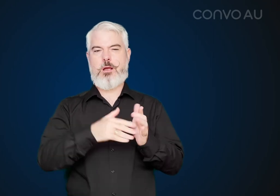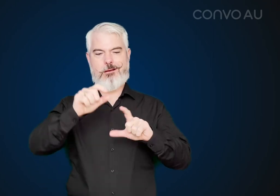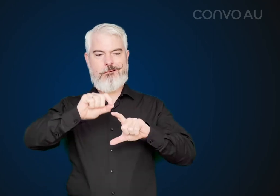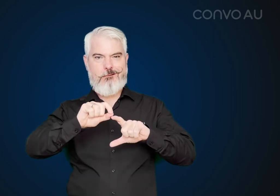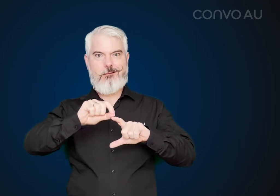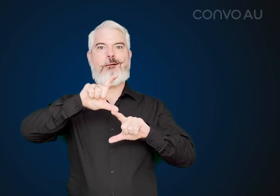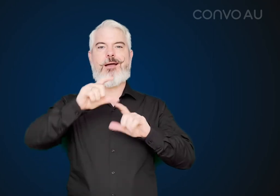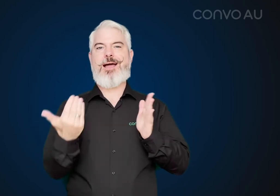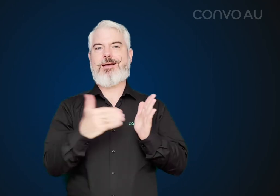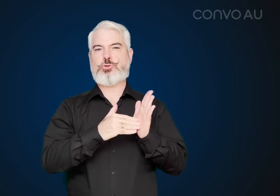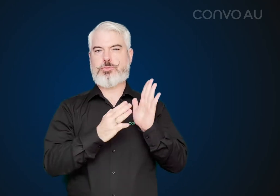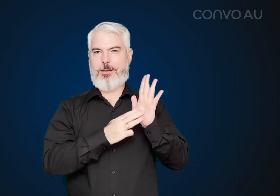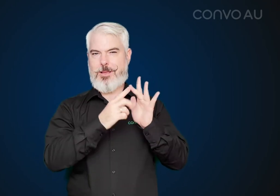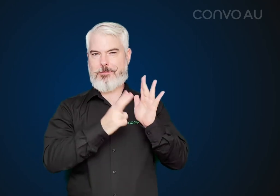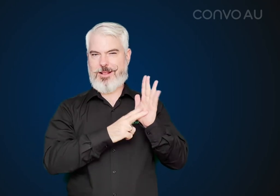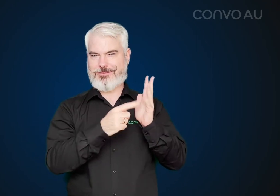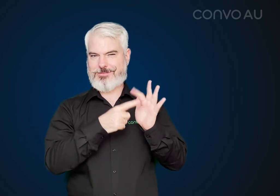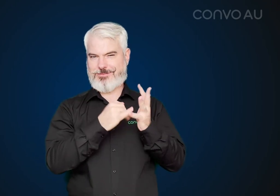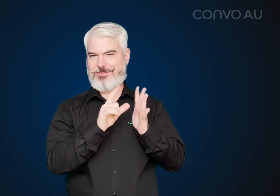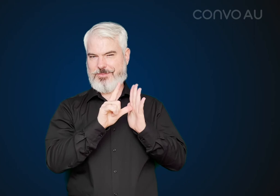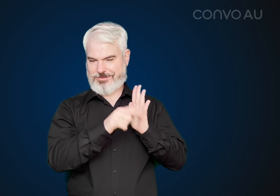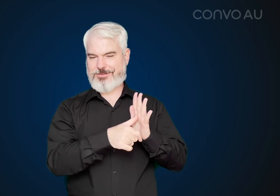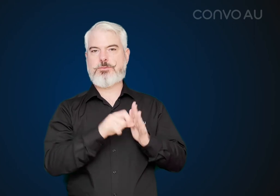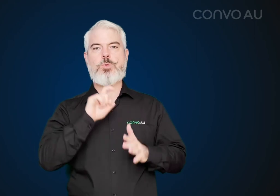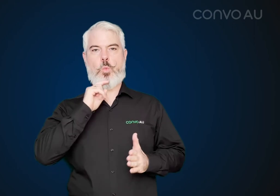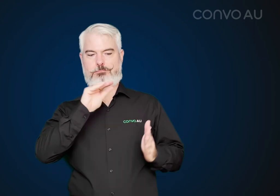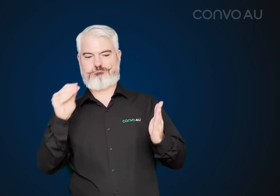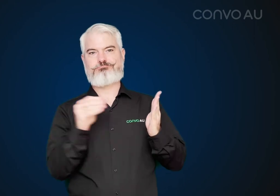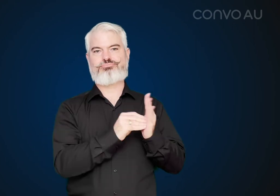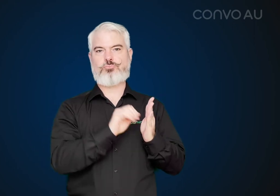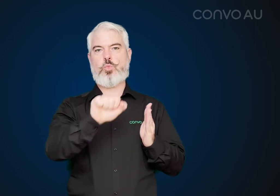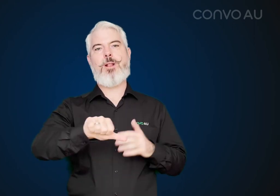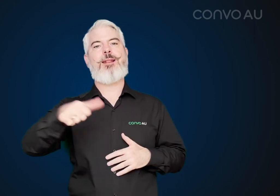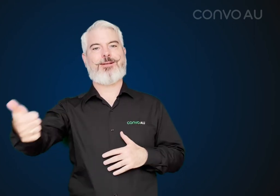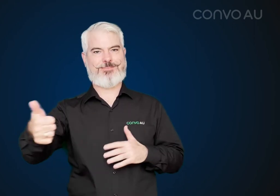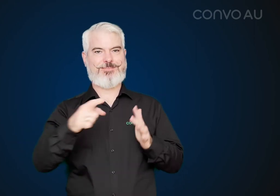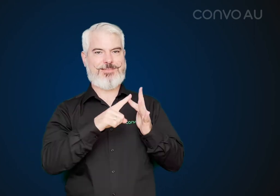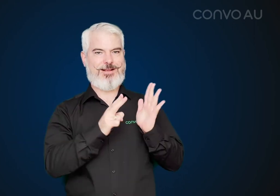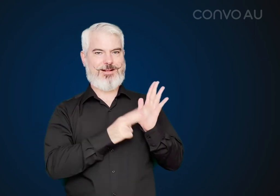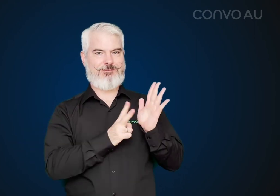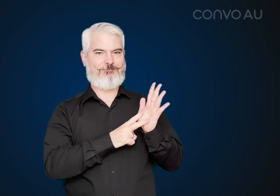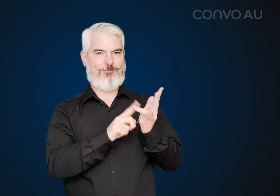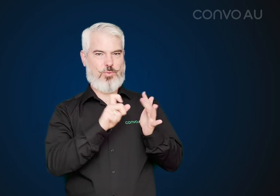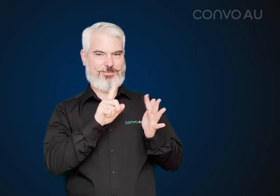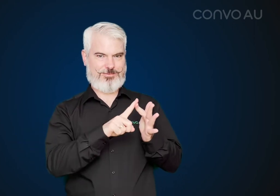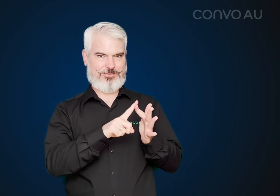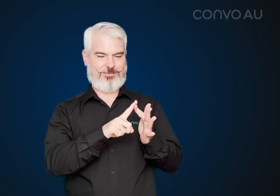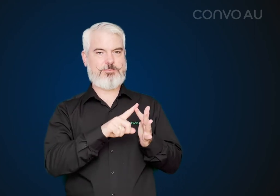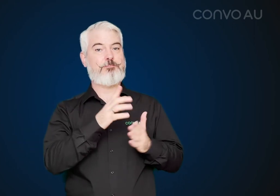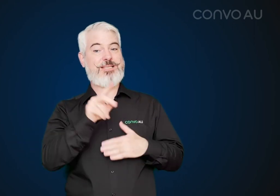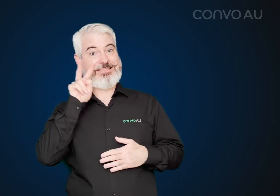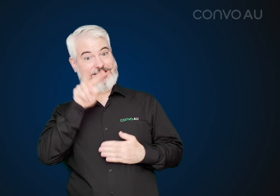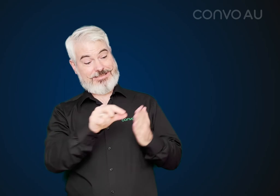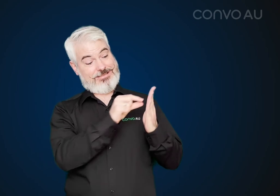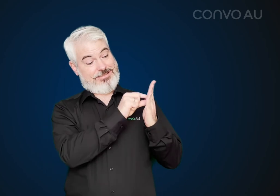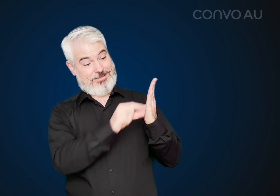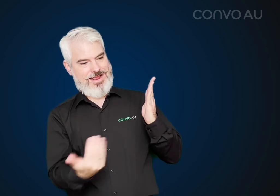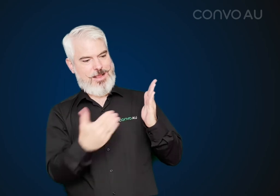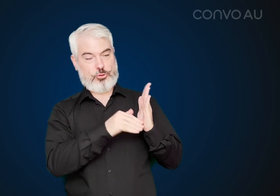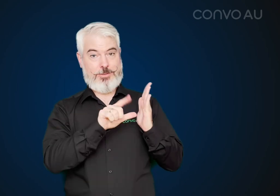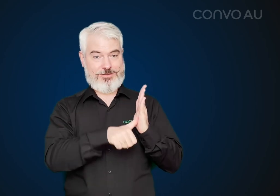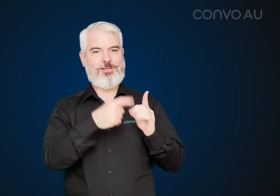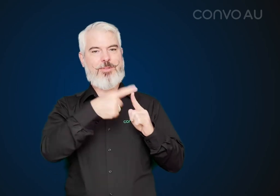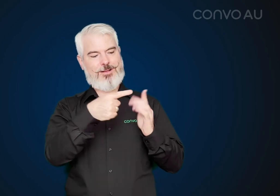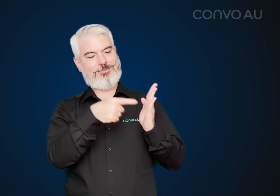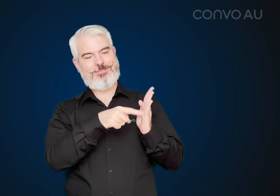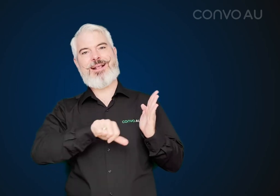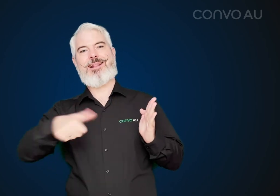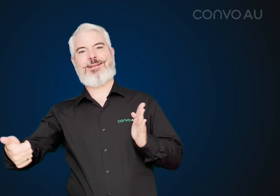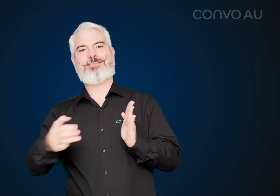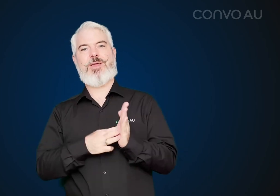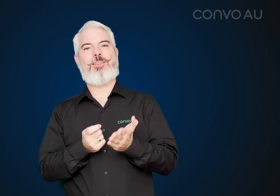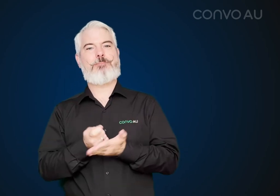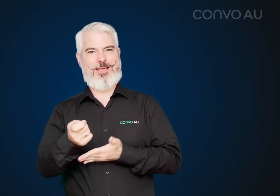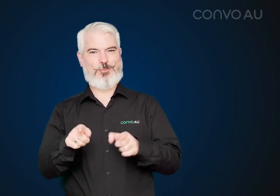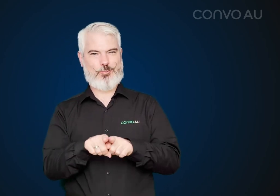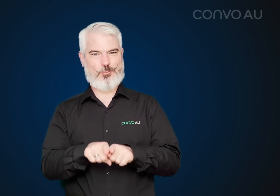your invoice will also include an excess minutes charge from last month.